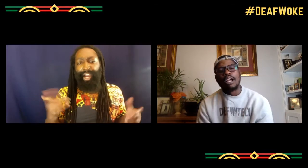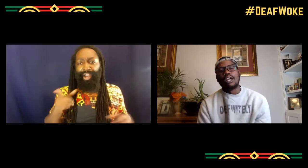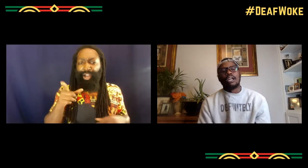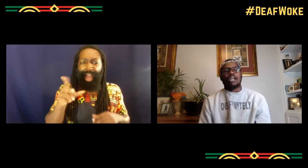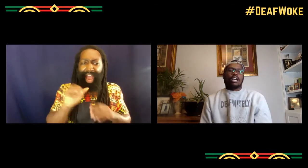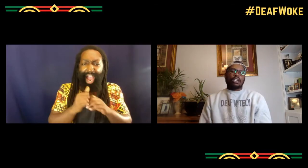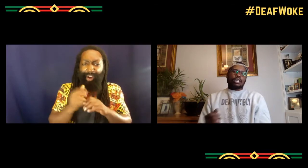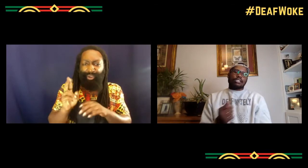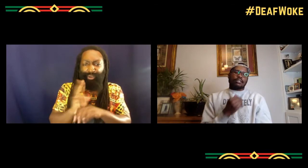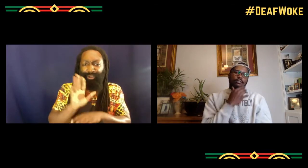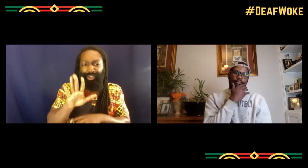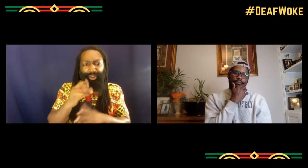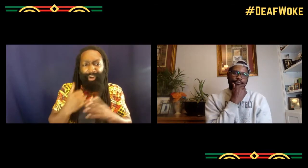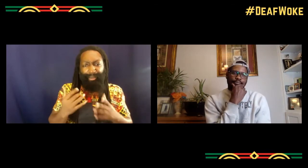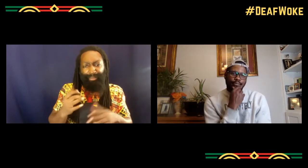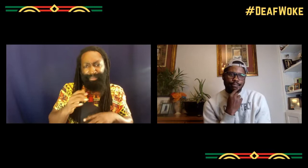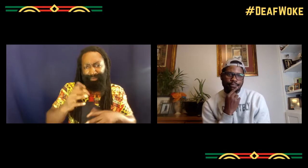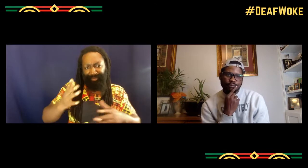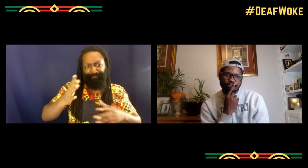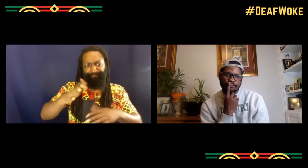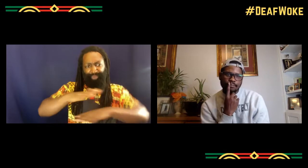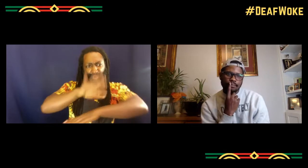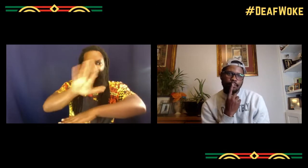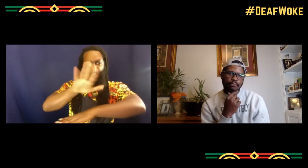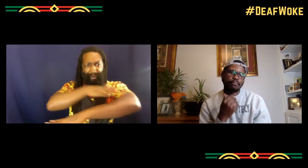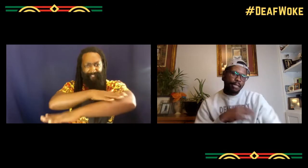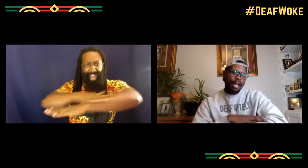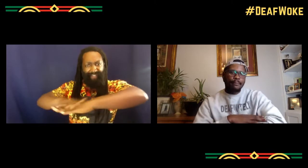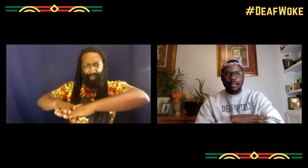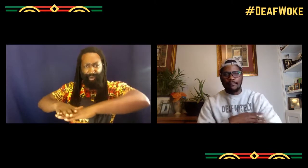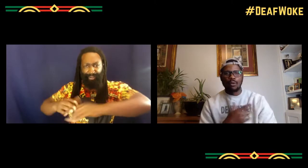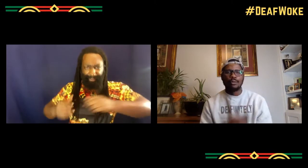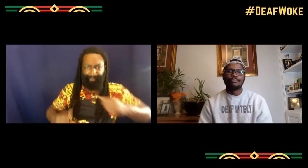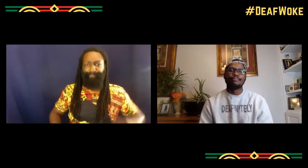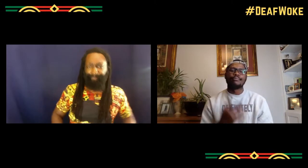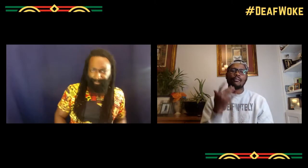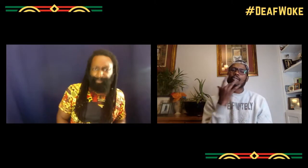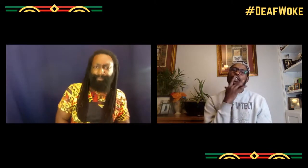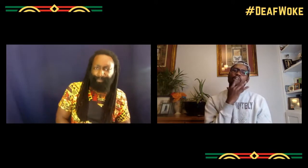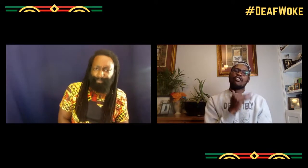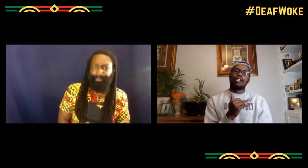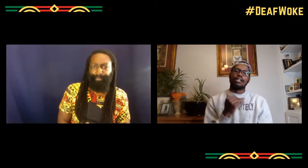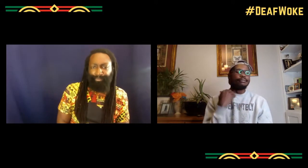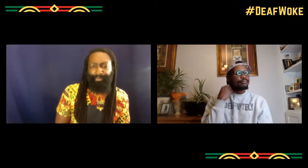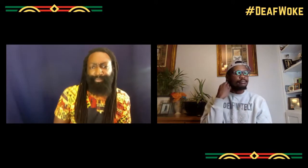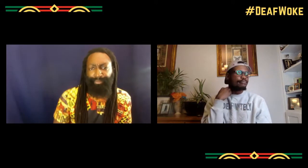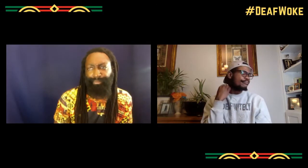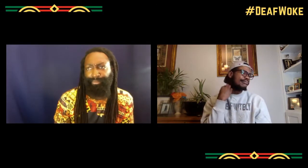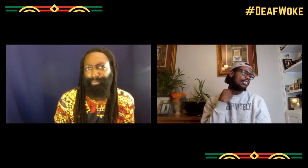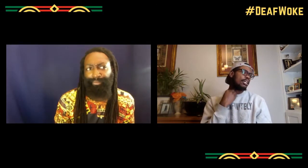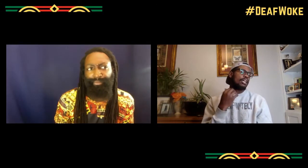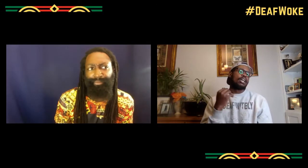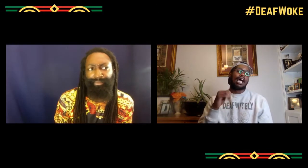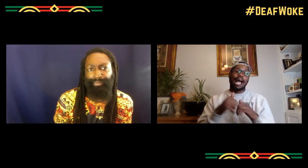Do you get what you need from the deaf community and how do you use your platform to reach deaf people?